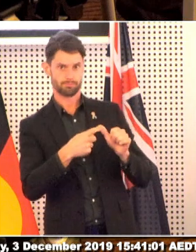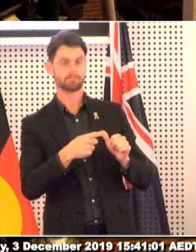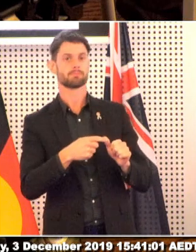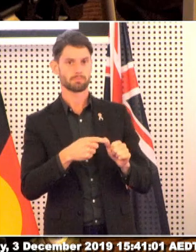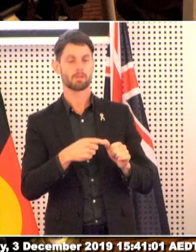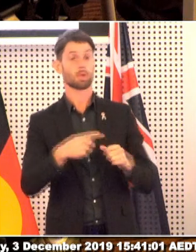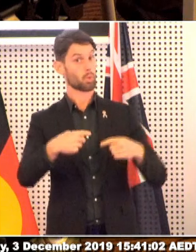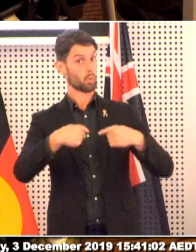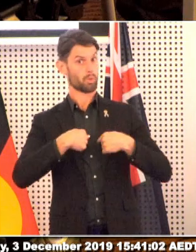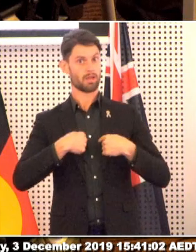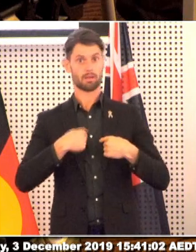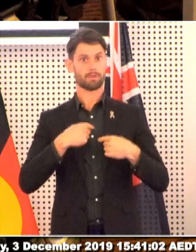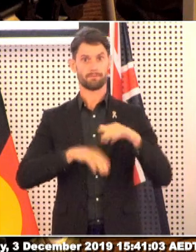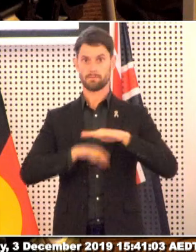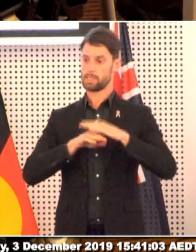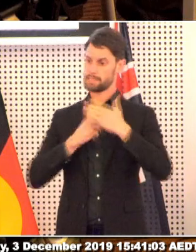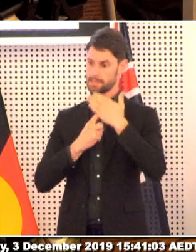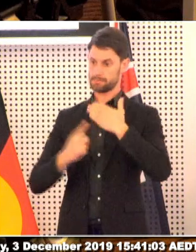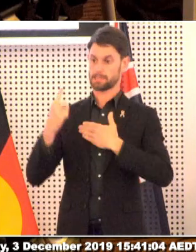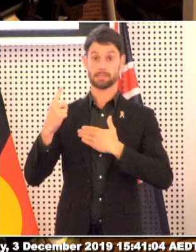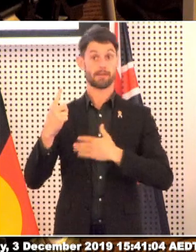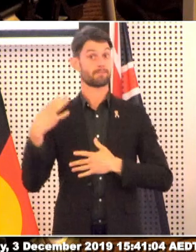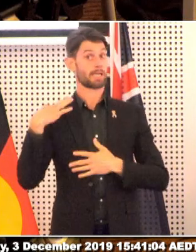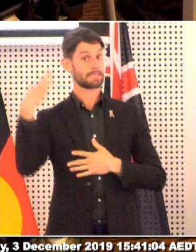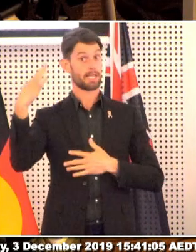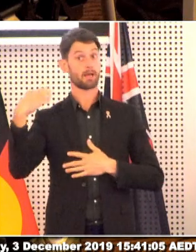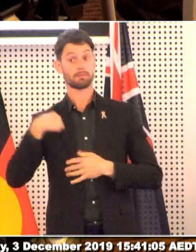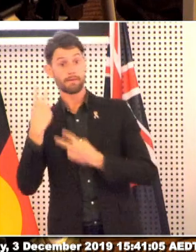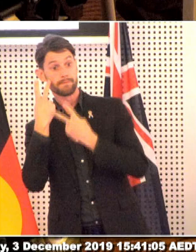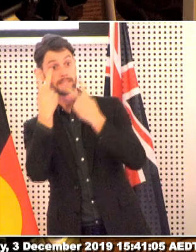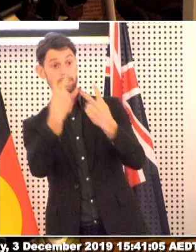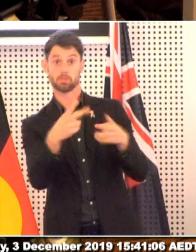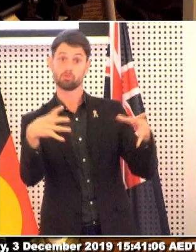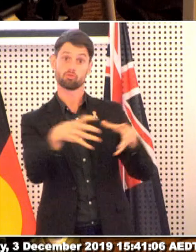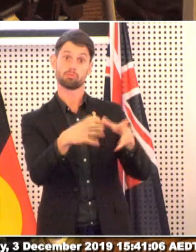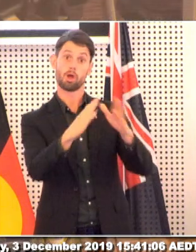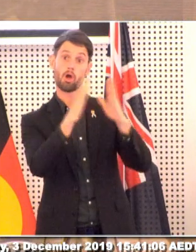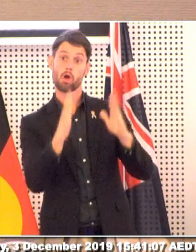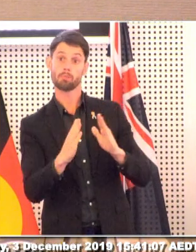volunteers and we do go into group homes to inquire and observe what’s